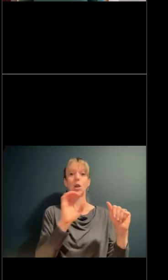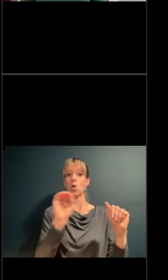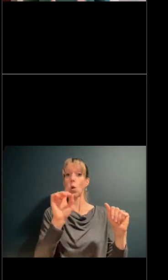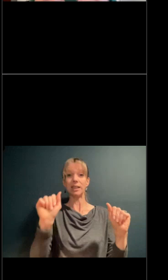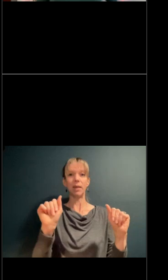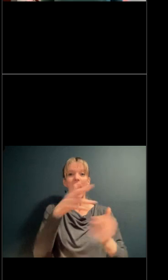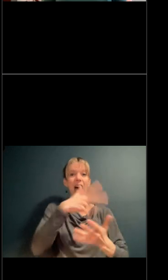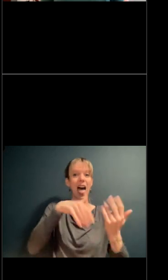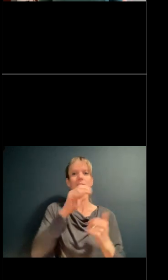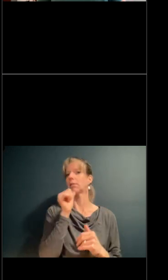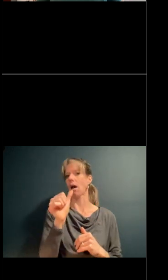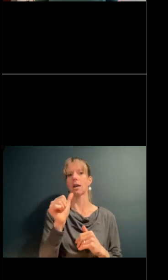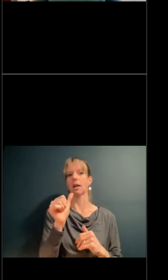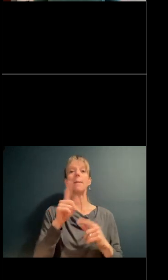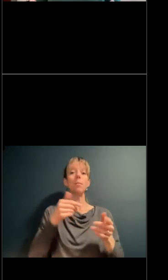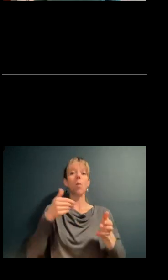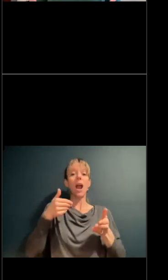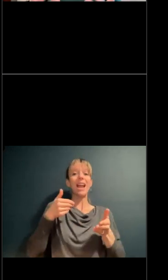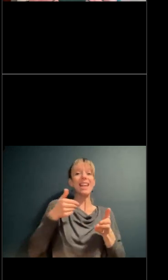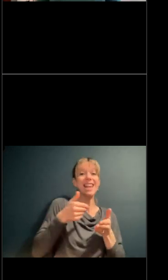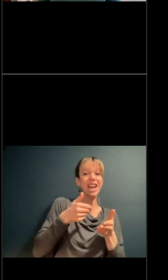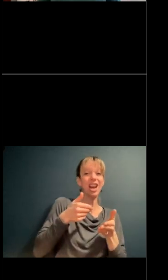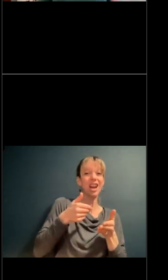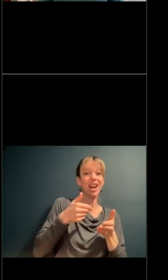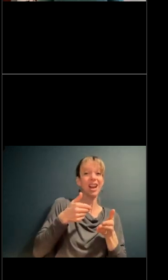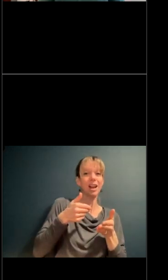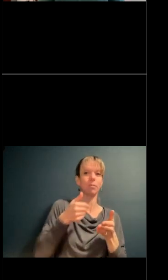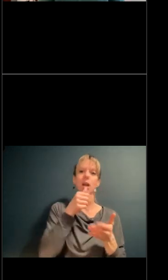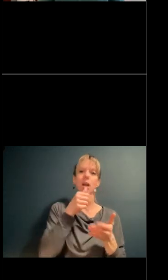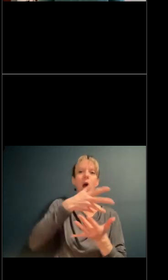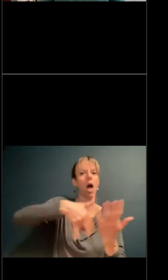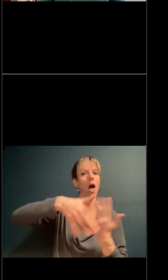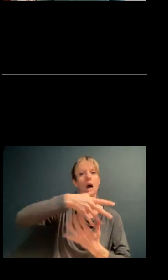People near one another but not really among one another.